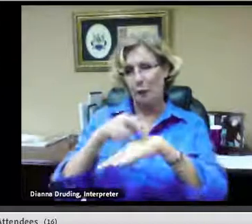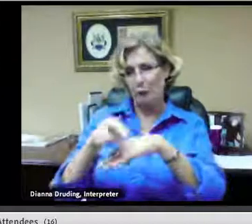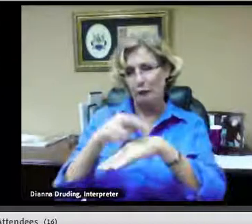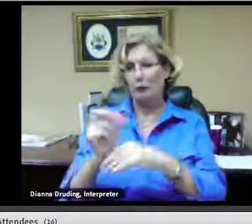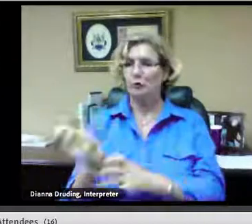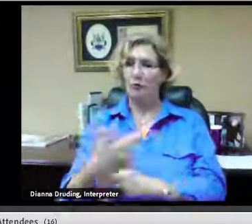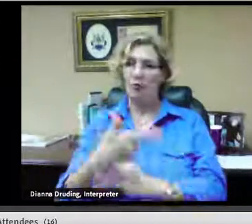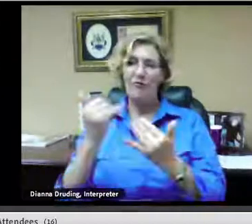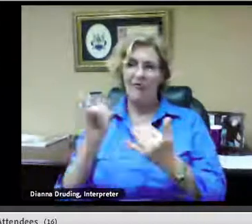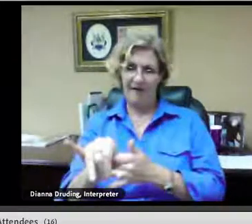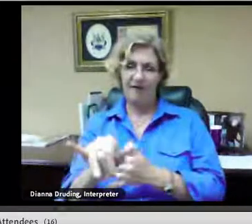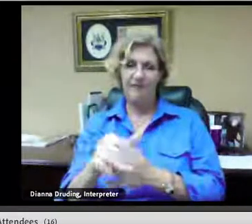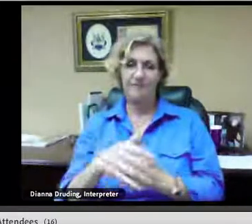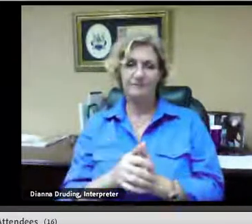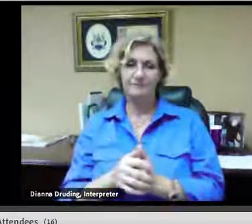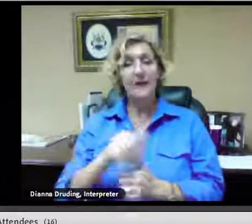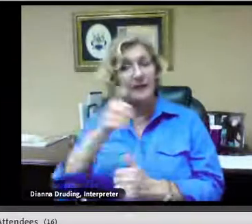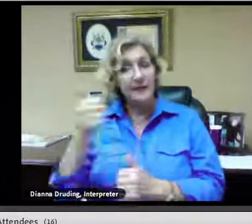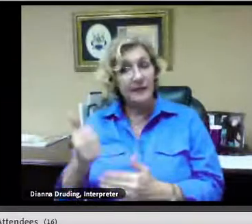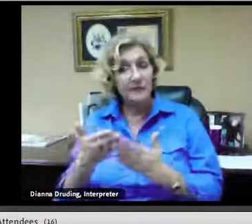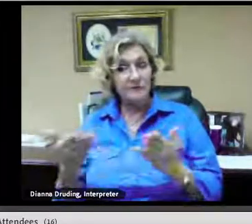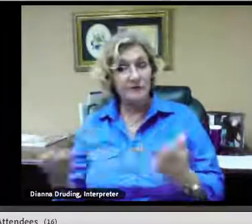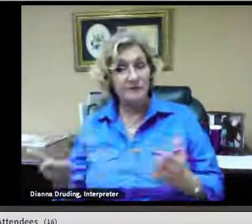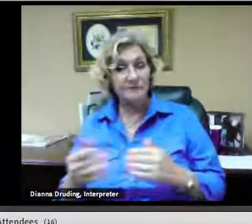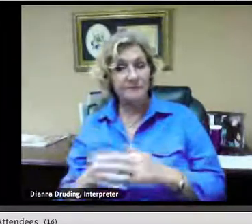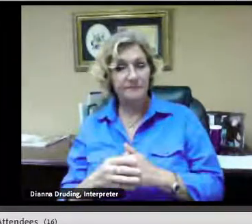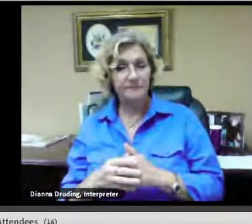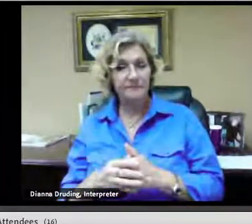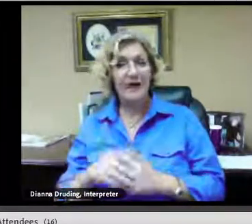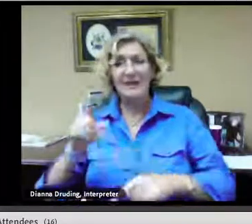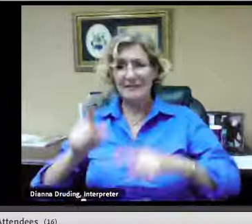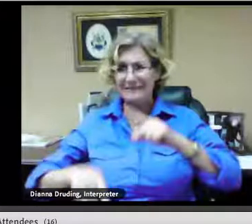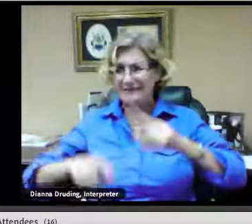The other thing is the Diversity Discovery Institute webinars,